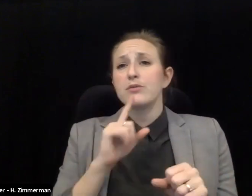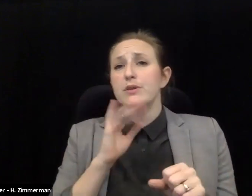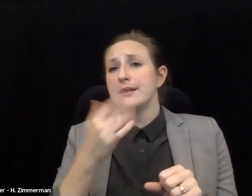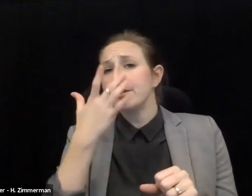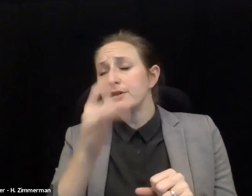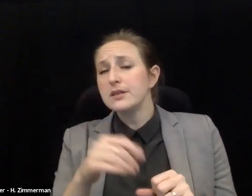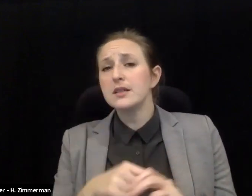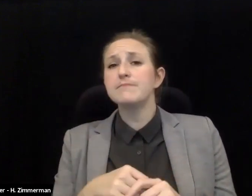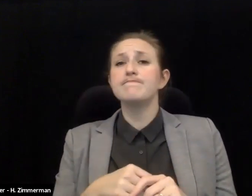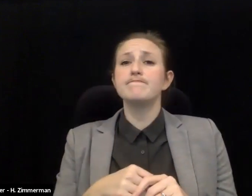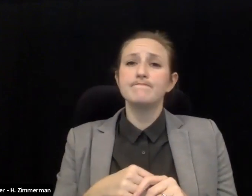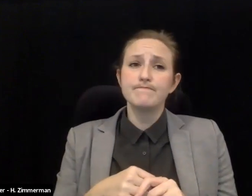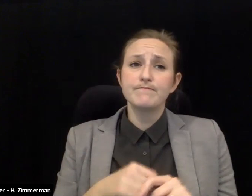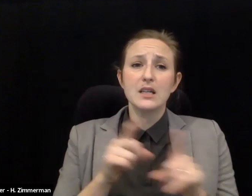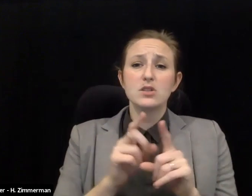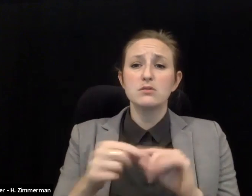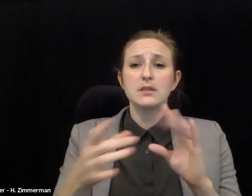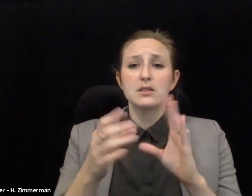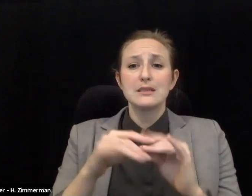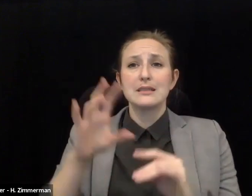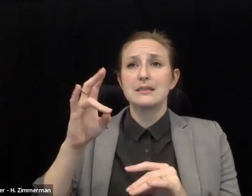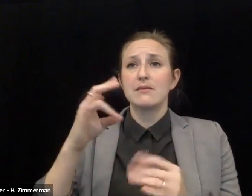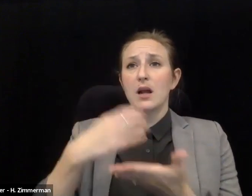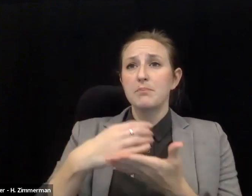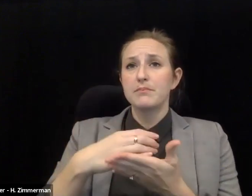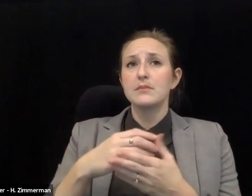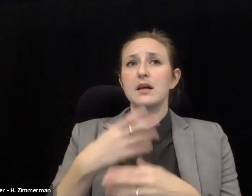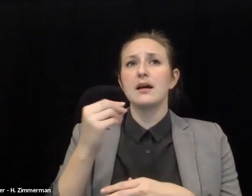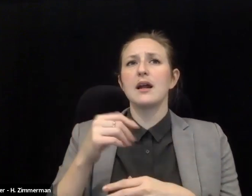I you mentioned like seven cups and like I know headspace and like other apps and things like